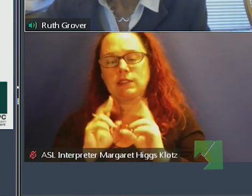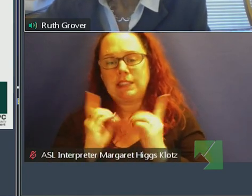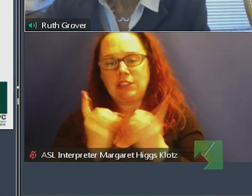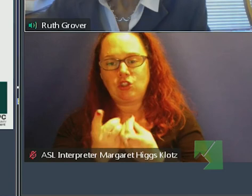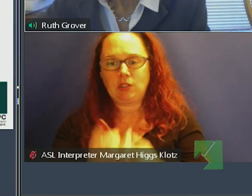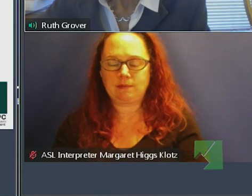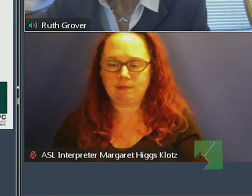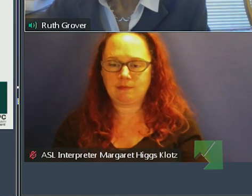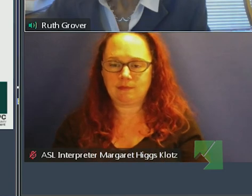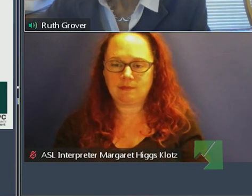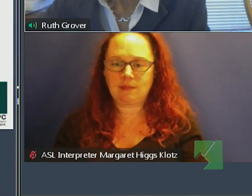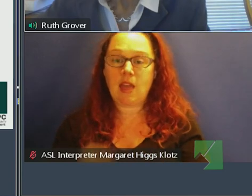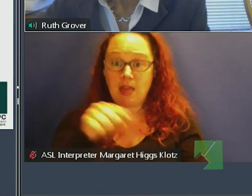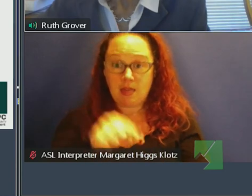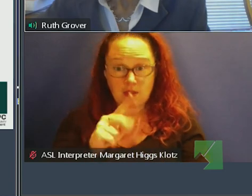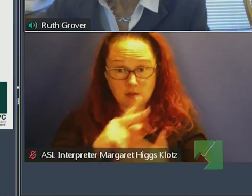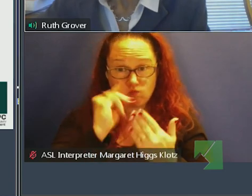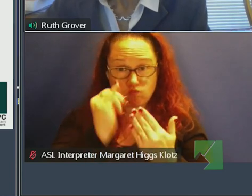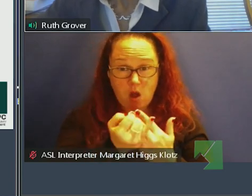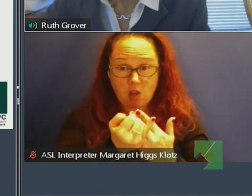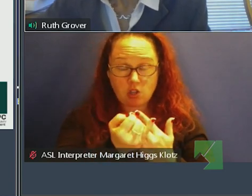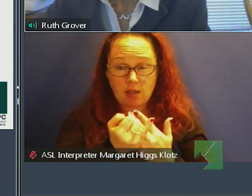the proposed project grade increase use and scale over the